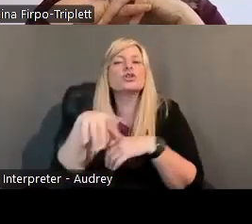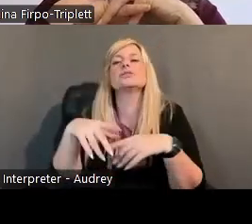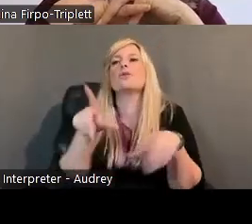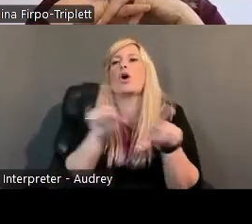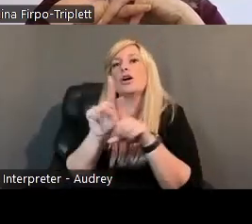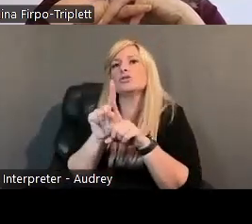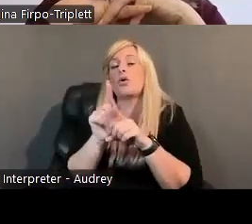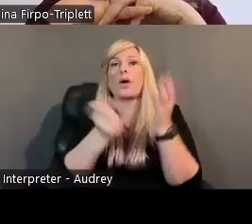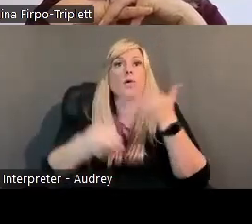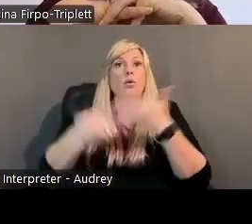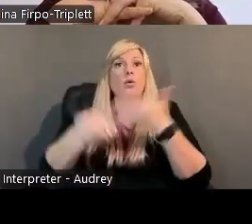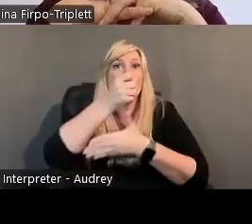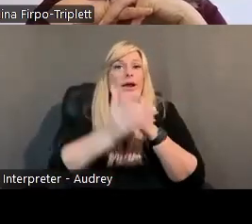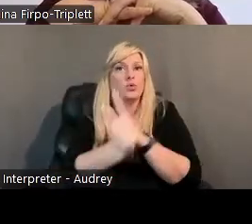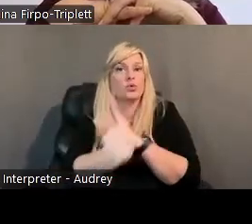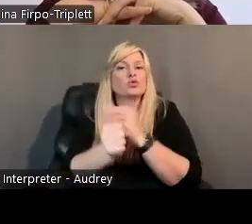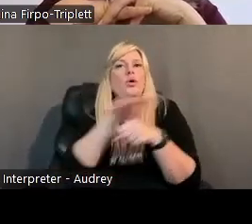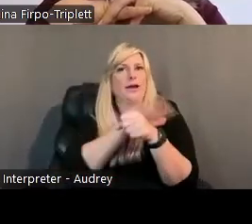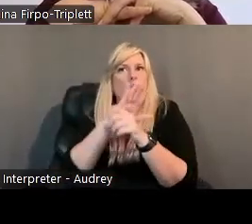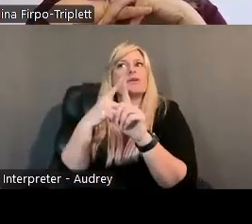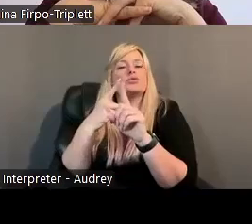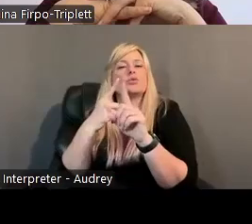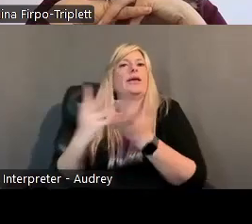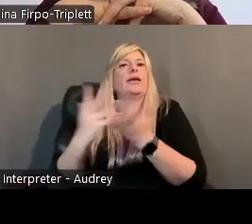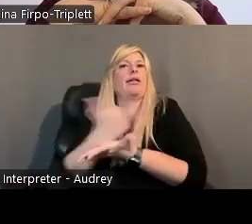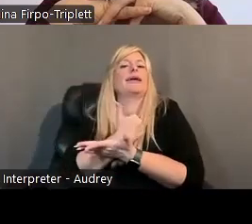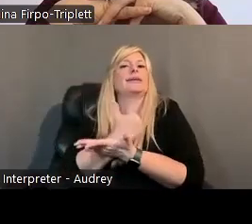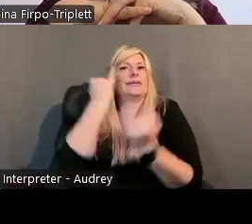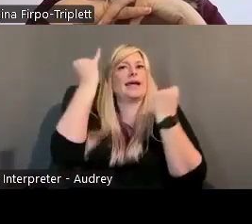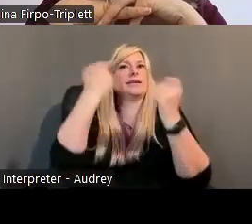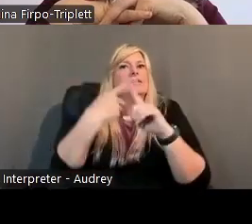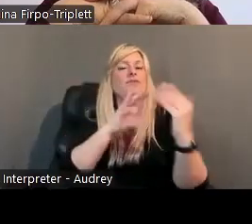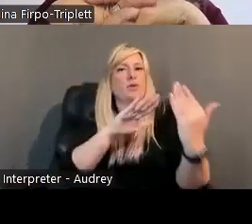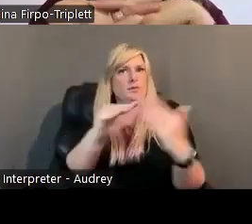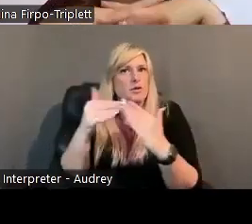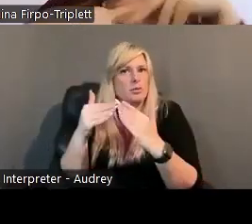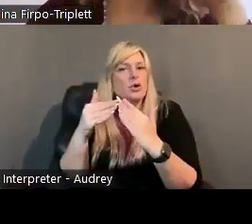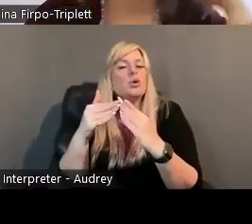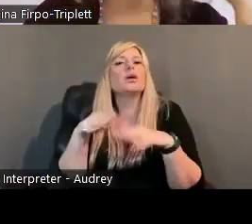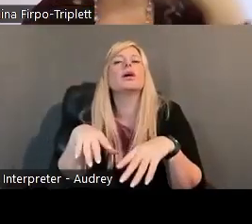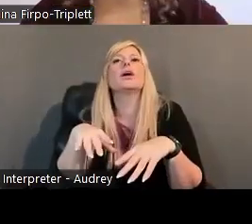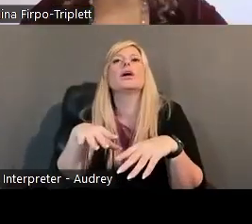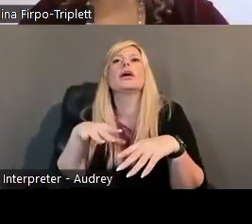the community, particularly things around support with employment and self-advocacy skills related